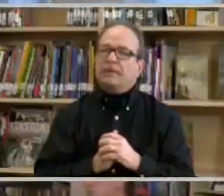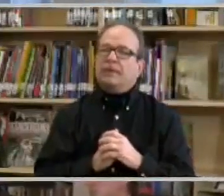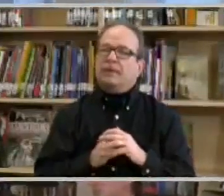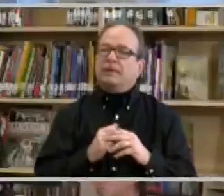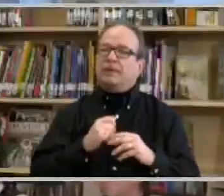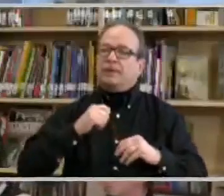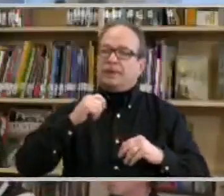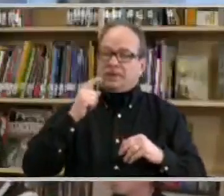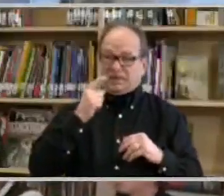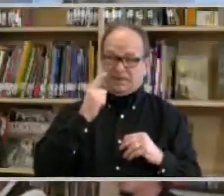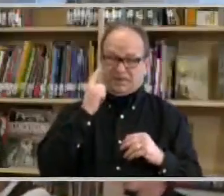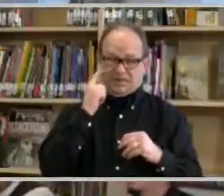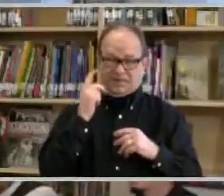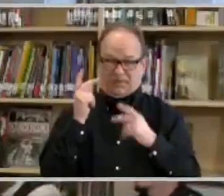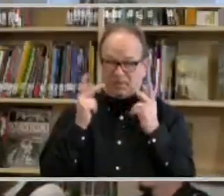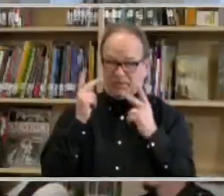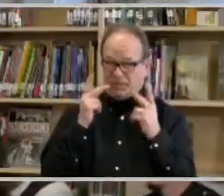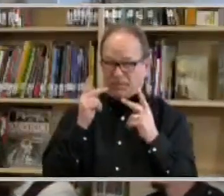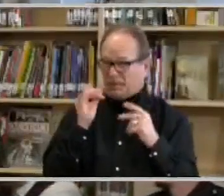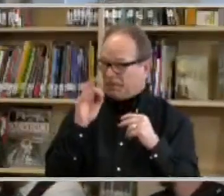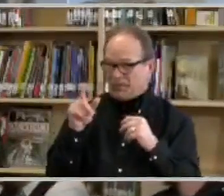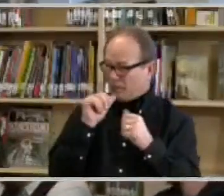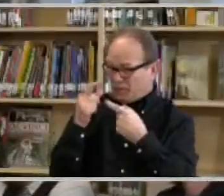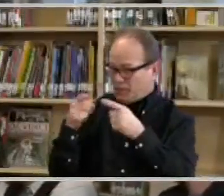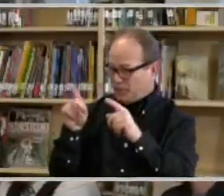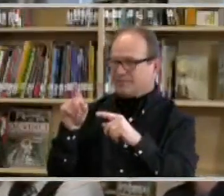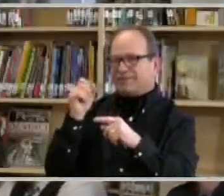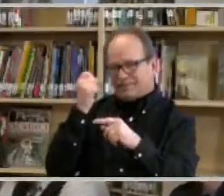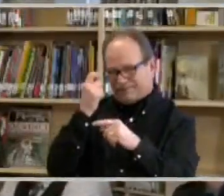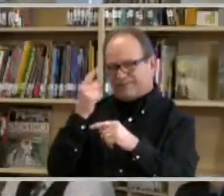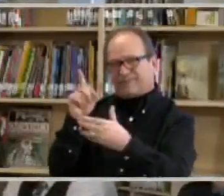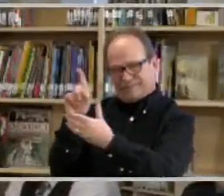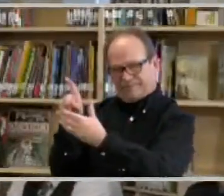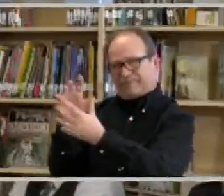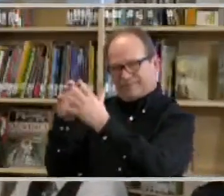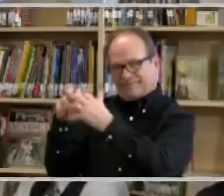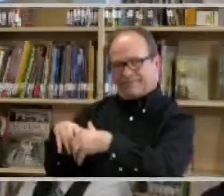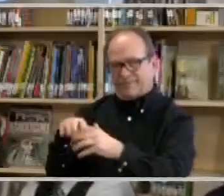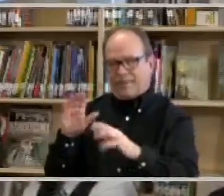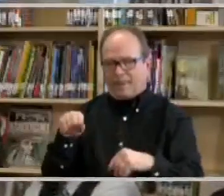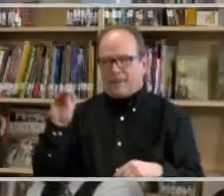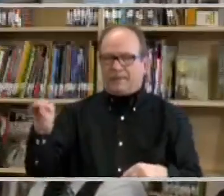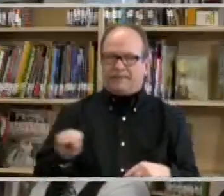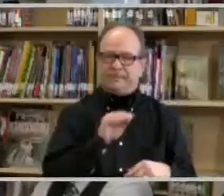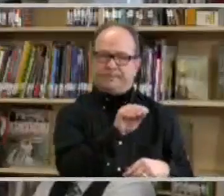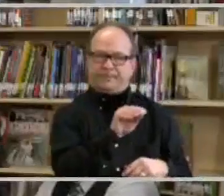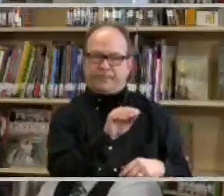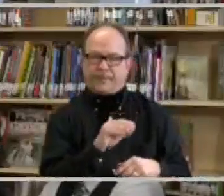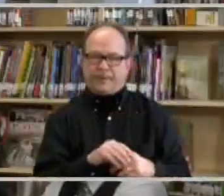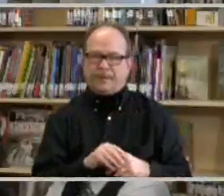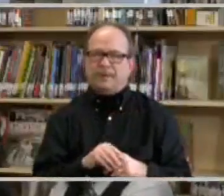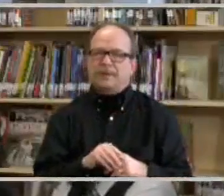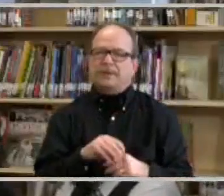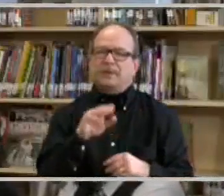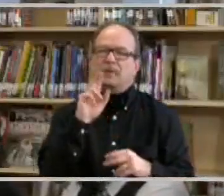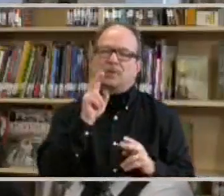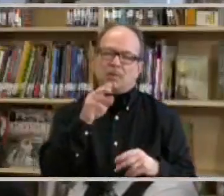HELP ACTIVATE PEOPLE IN A WAY THAT TRADITIONAL PROGRAMMING HASN'T. AND SO WE CALL THAT OUR MINI